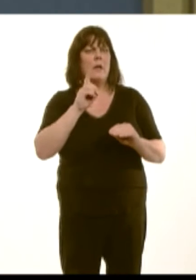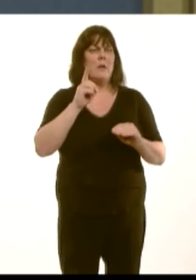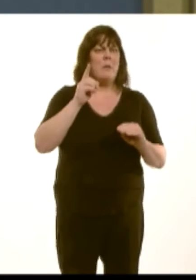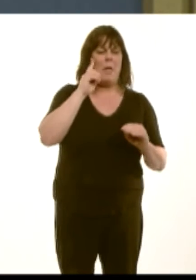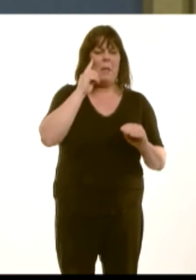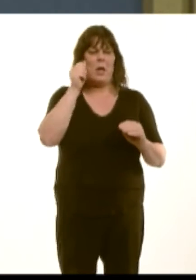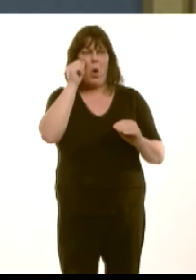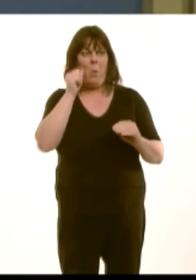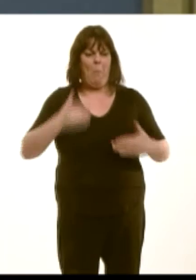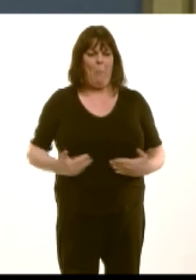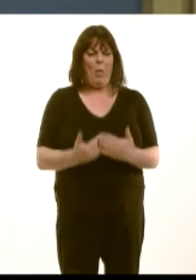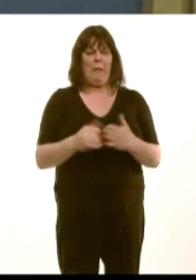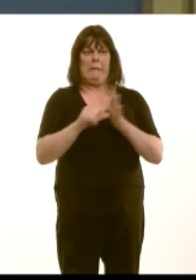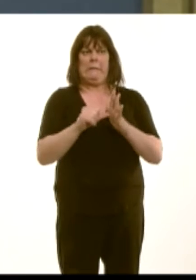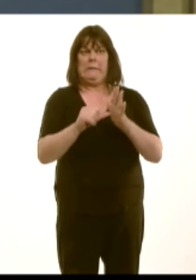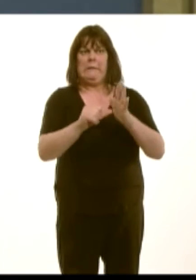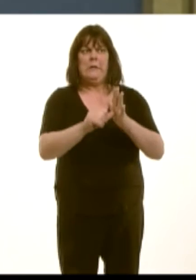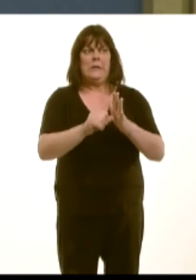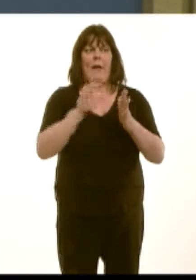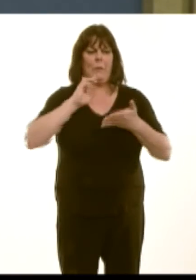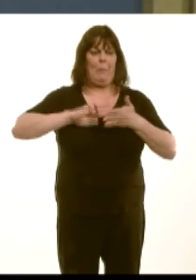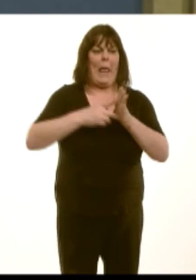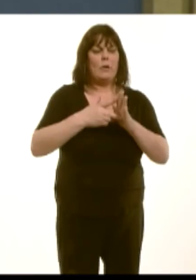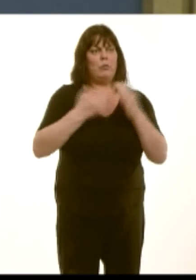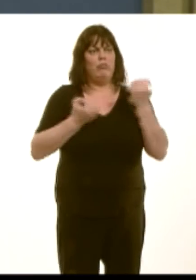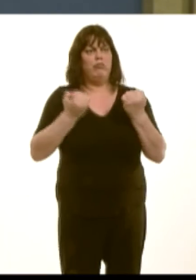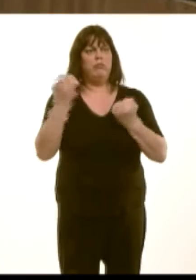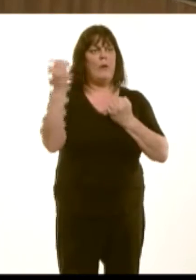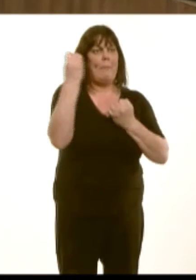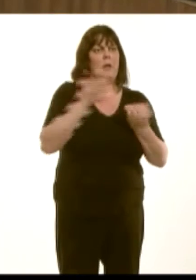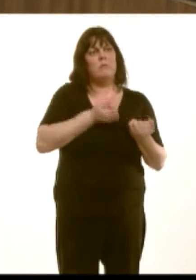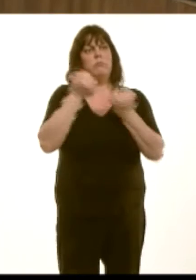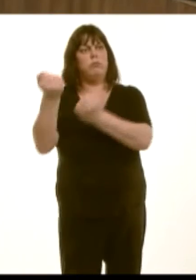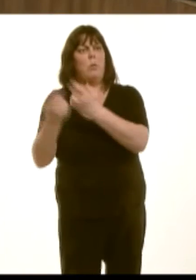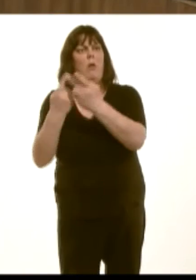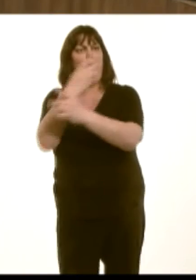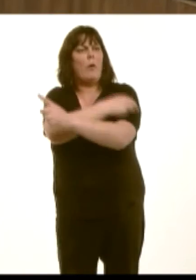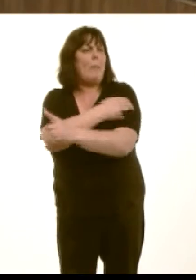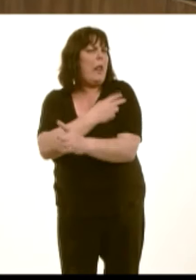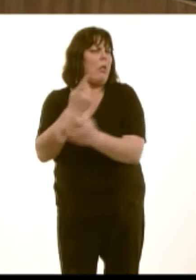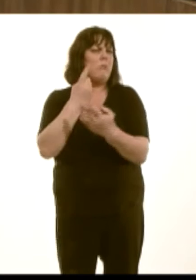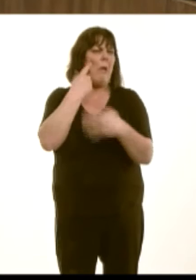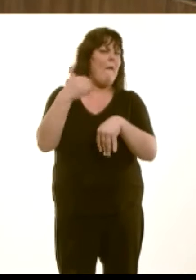So, what measures have you taken to assess that impact? Carwyn Jones: Well, itís a matter, of course, for the local health board.